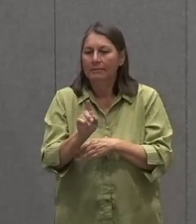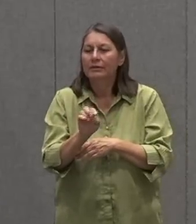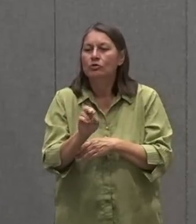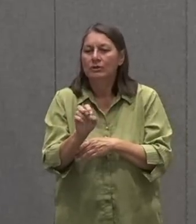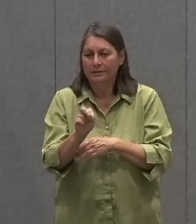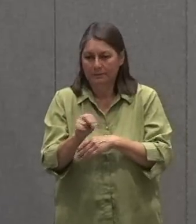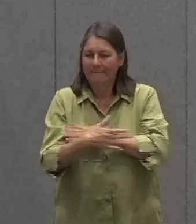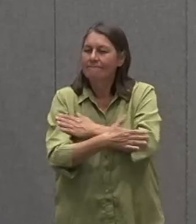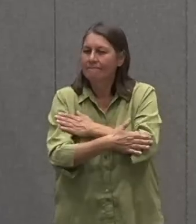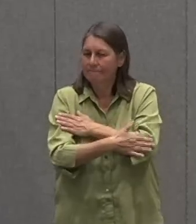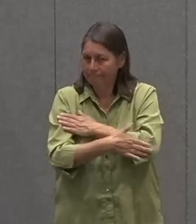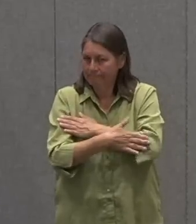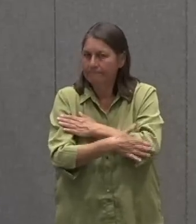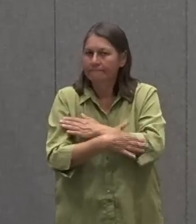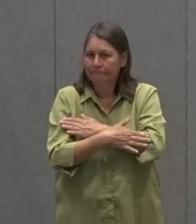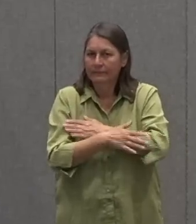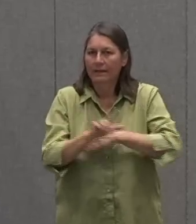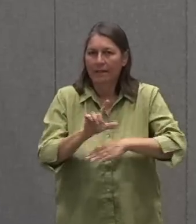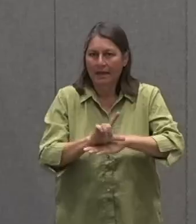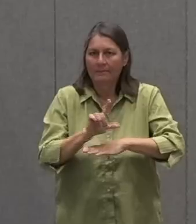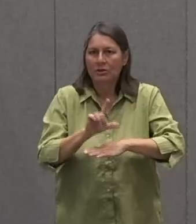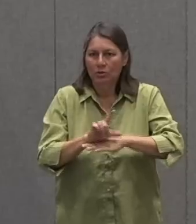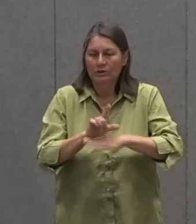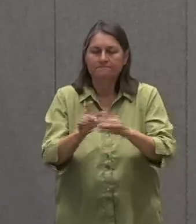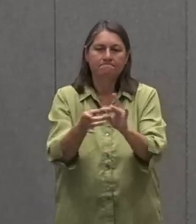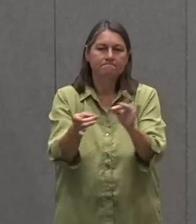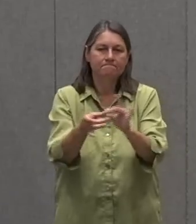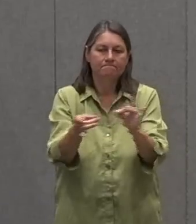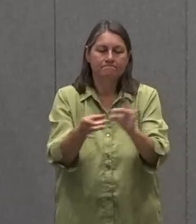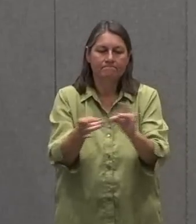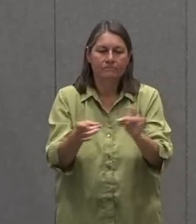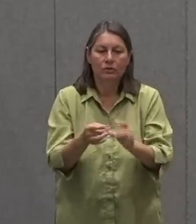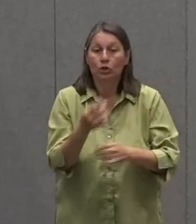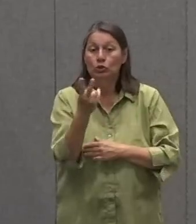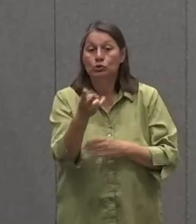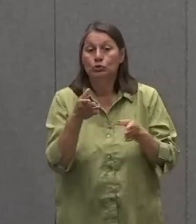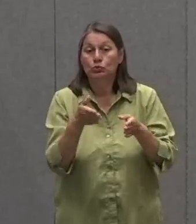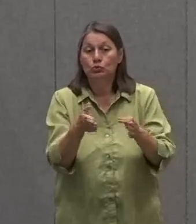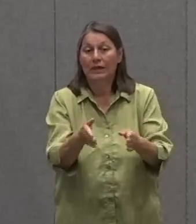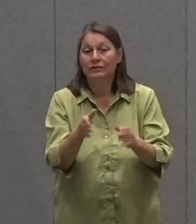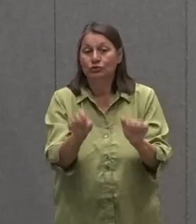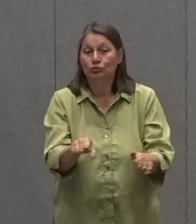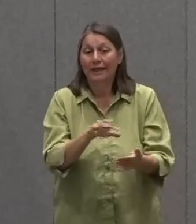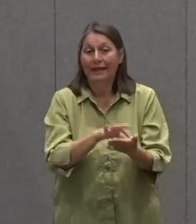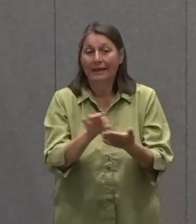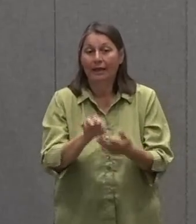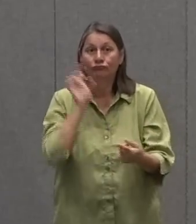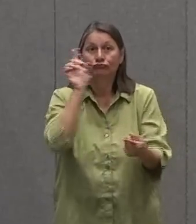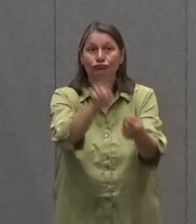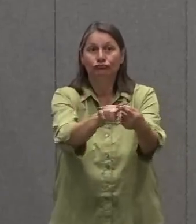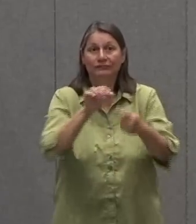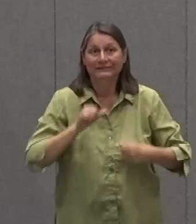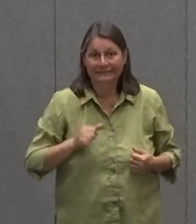This is called "Two Ways to Count to Ten," and it's retold by Ruby Dee,